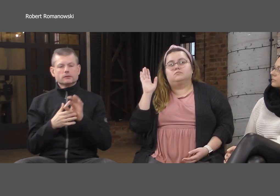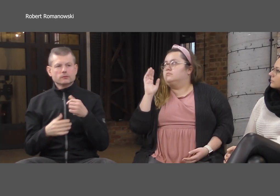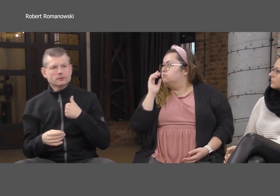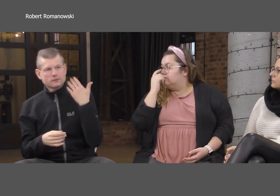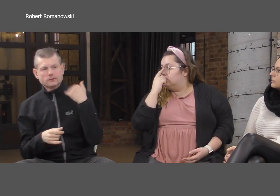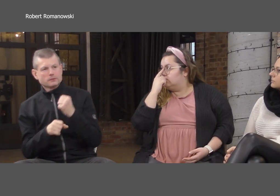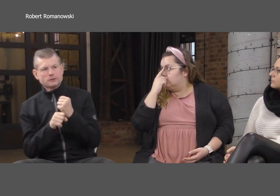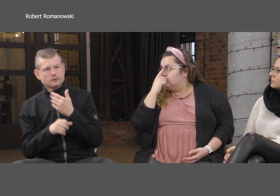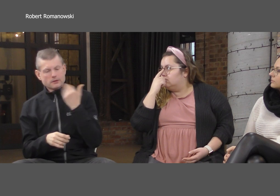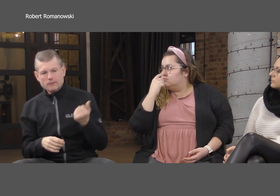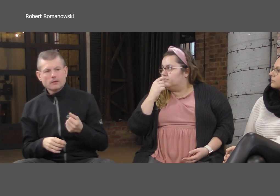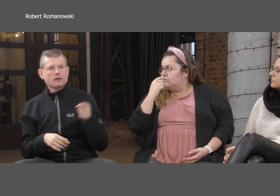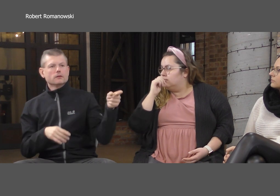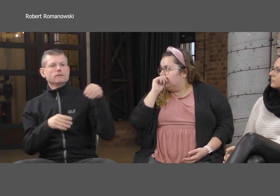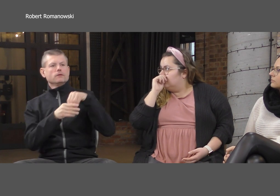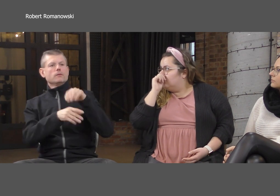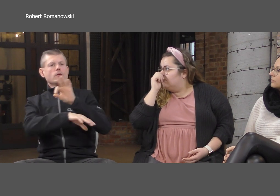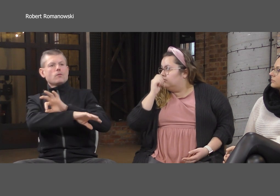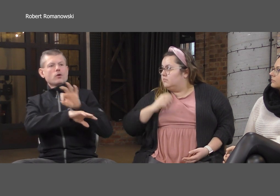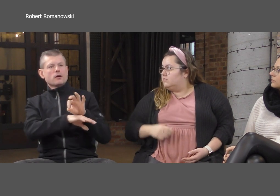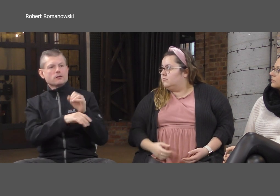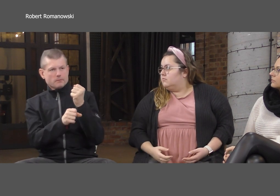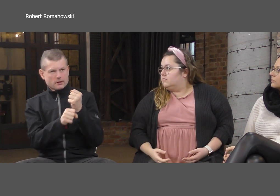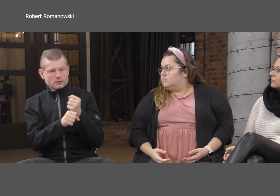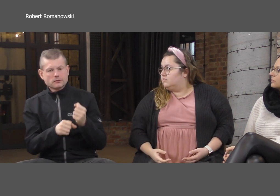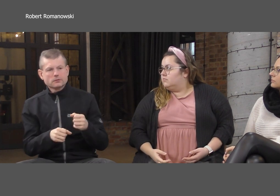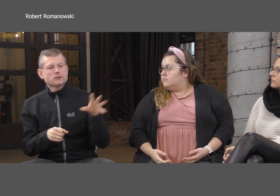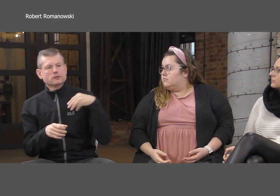[Robert]: Previously, when I didn't have a job, I signed up for the project,